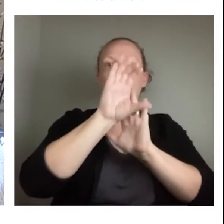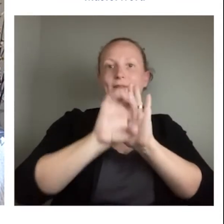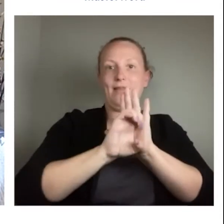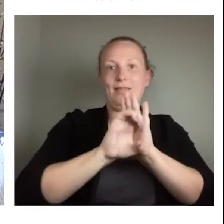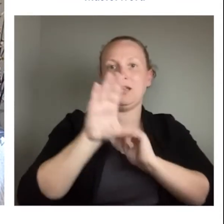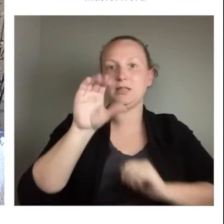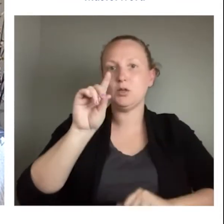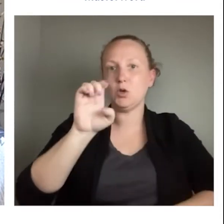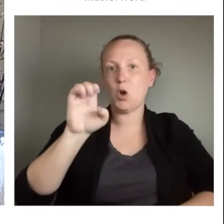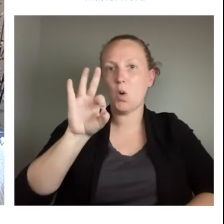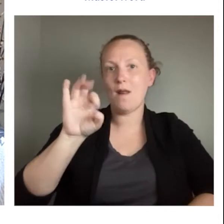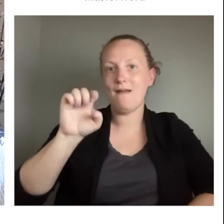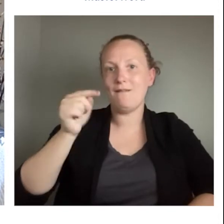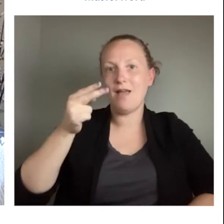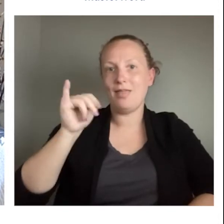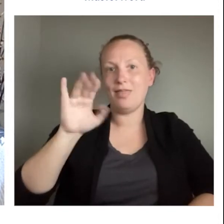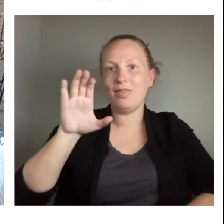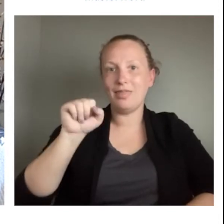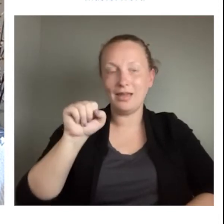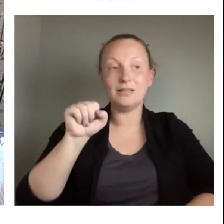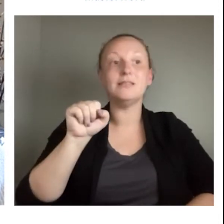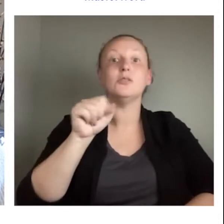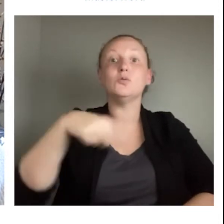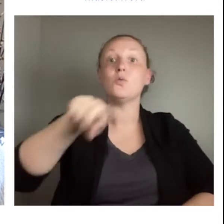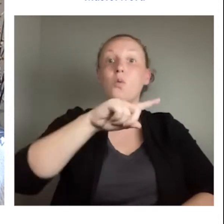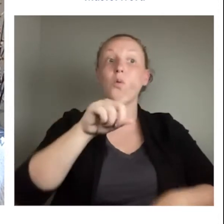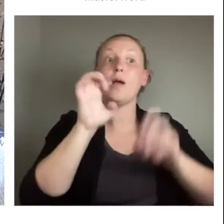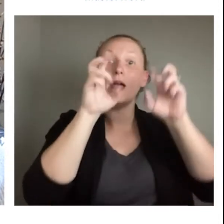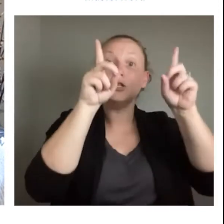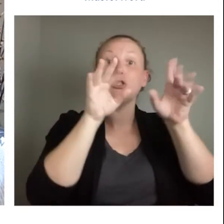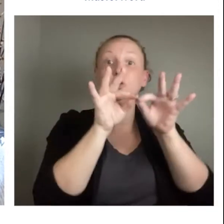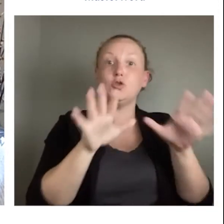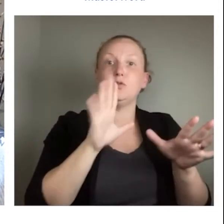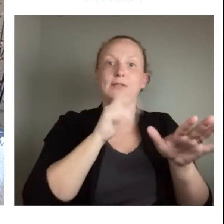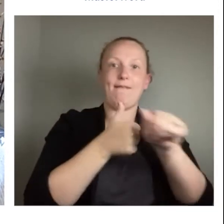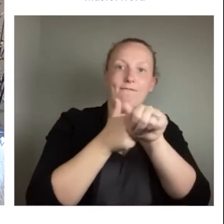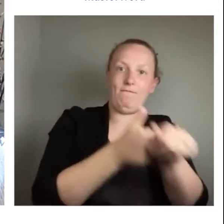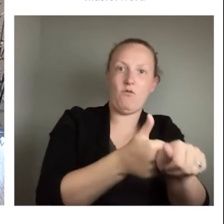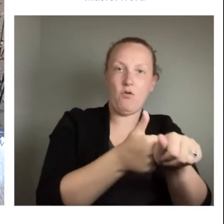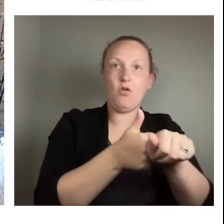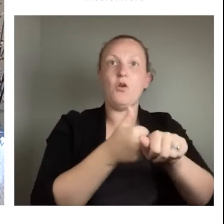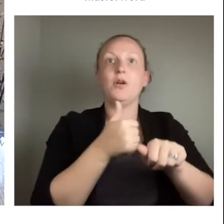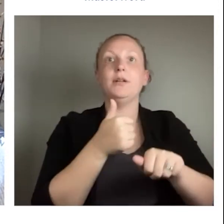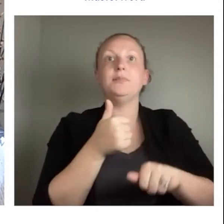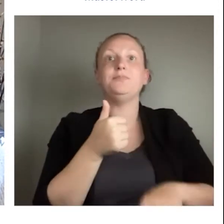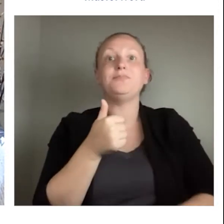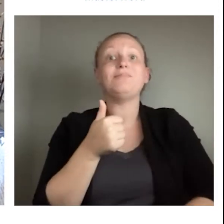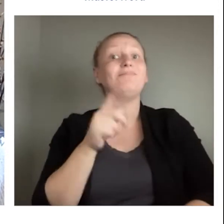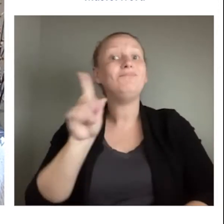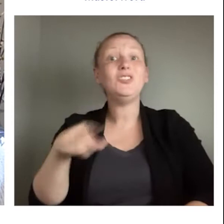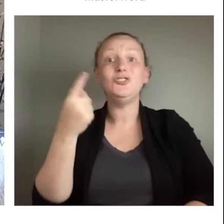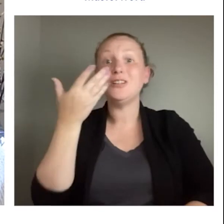in order for us to professionalize ourselves. Because this is not something that because I speak another language I can provide interpretation.